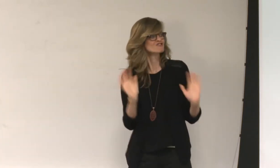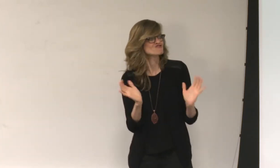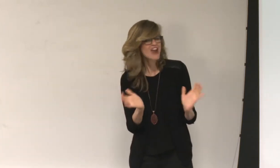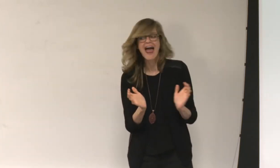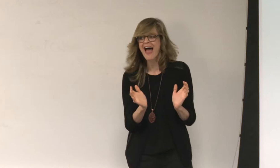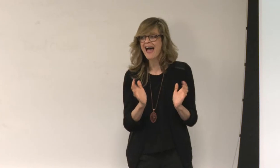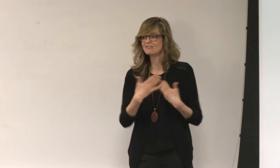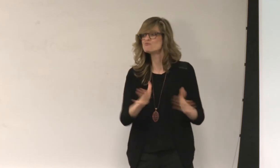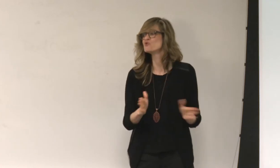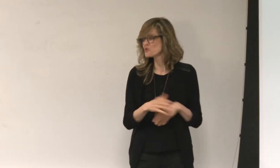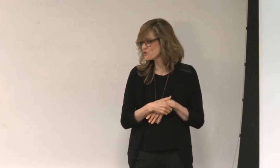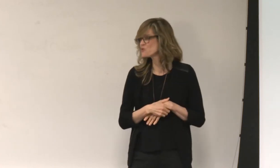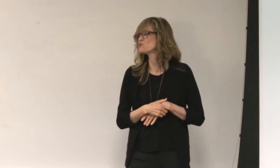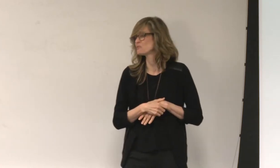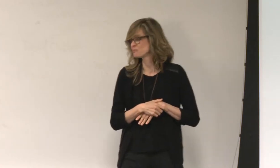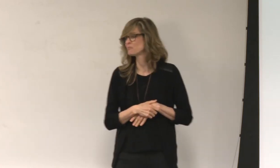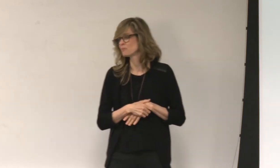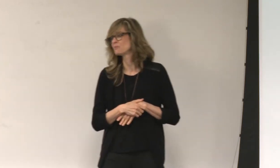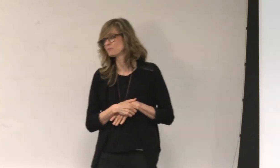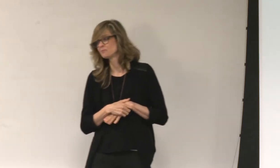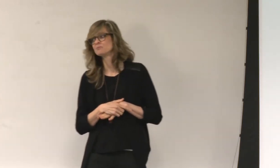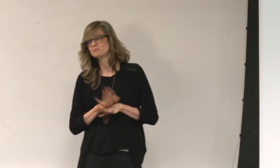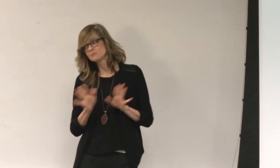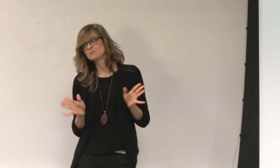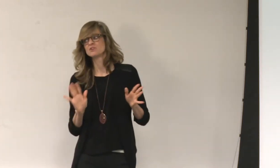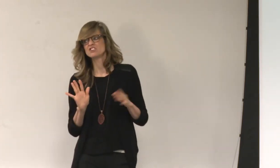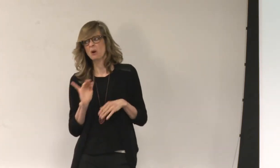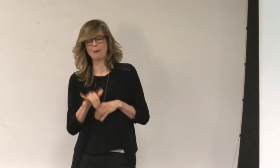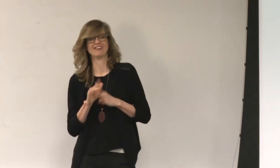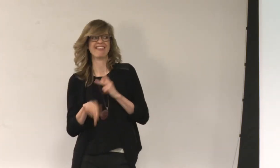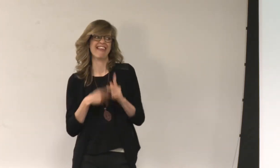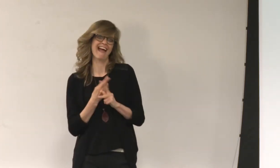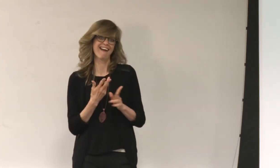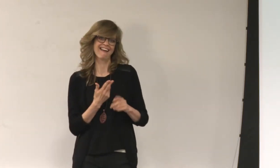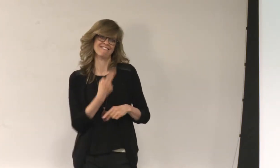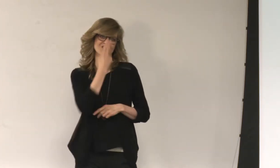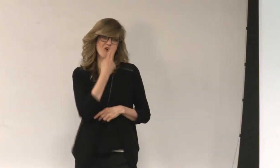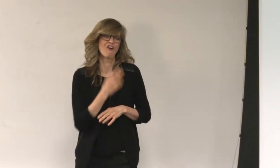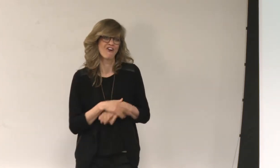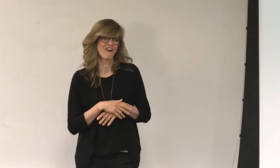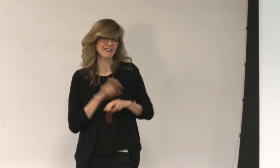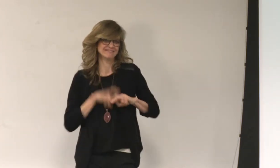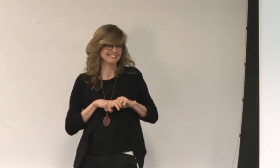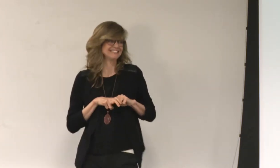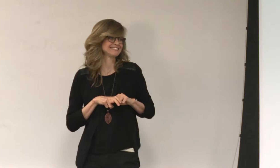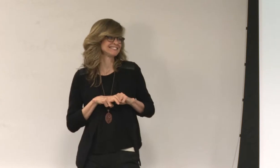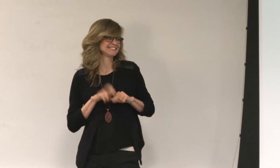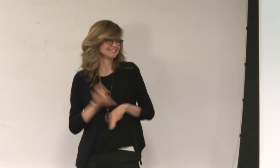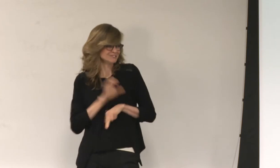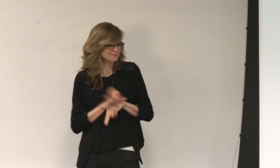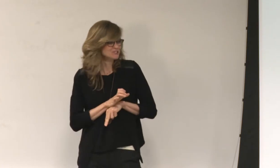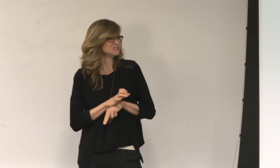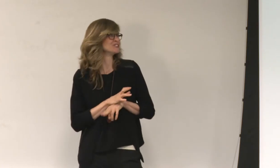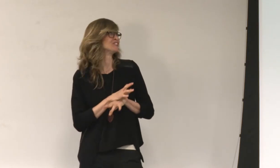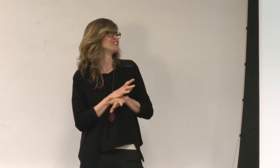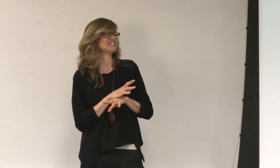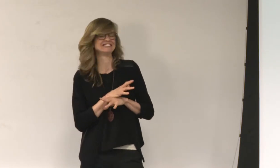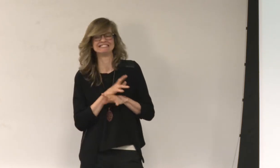"WE CAN CHAT IN A CHAT ROOM. A VARIETY OF OPTIONS." I WAS REALLY KIND OF A NERD. I WOULD SIT AT THE COMPUTER